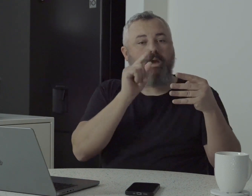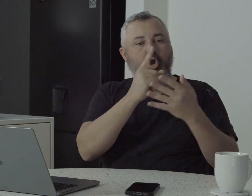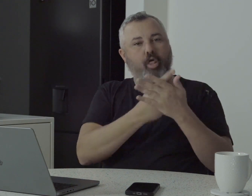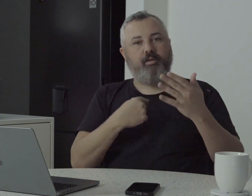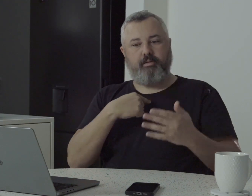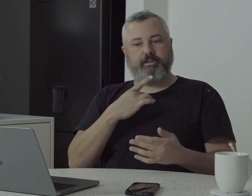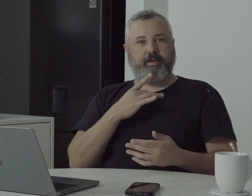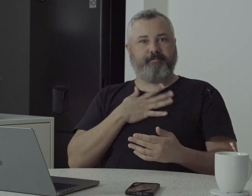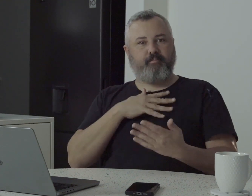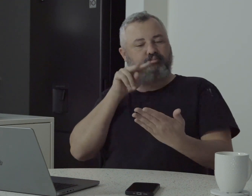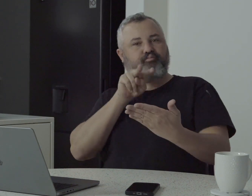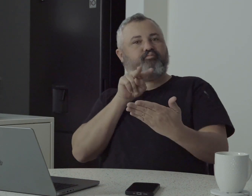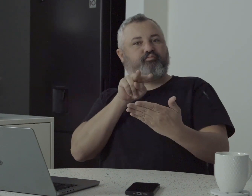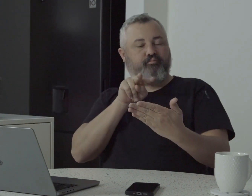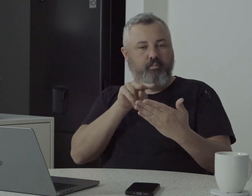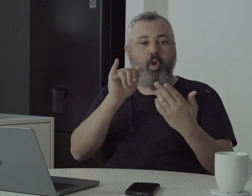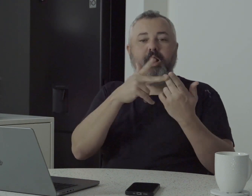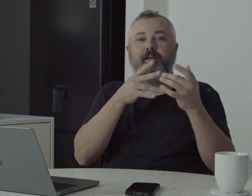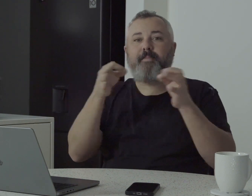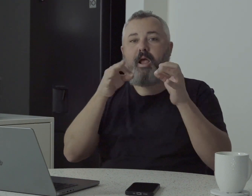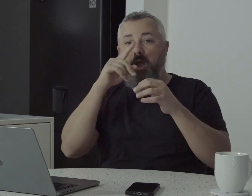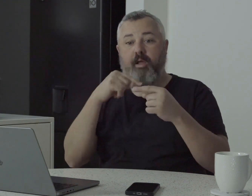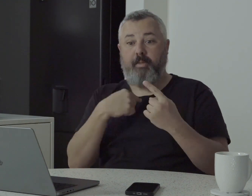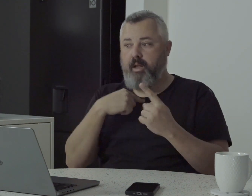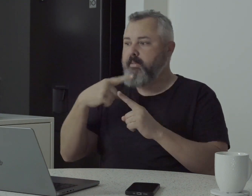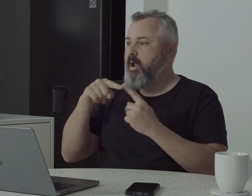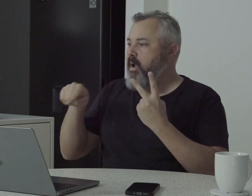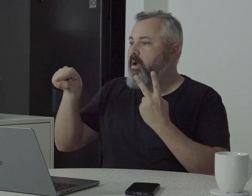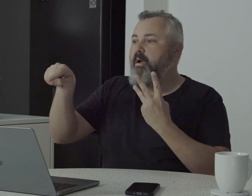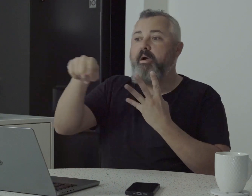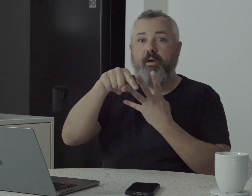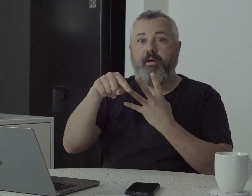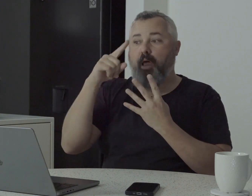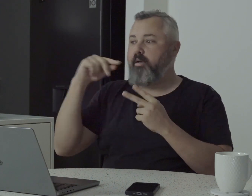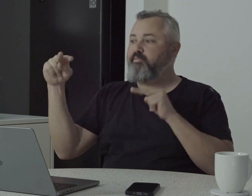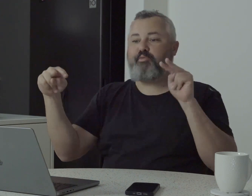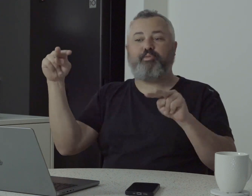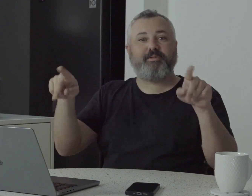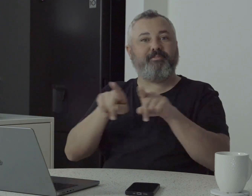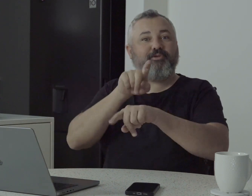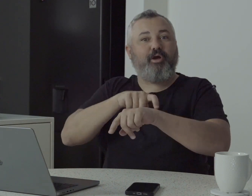For example, one option is to subscribe for one user only. Alternatively you can subscribe to a plan